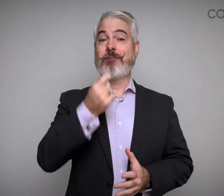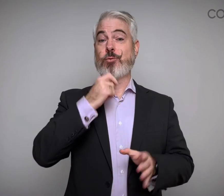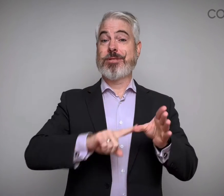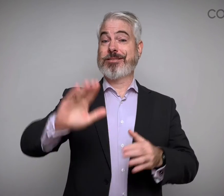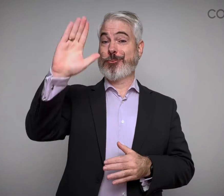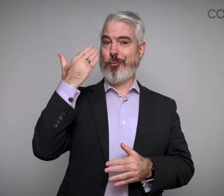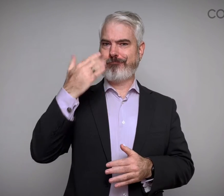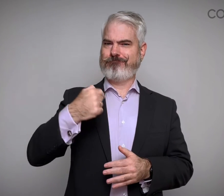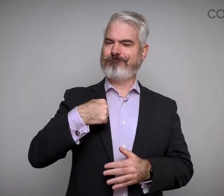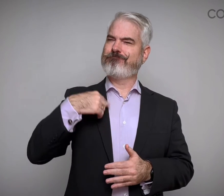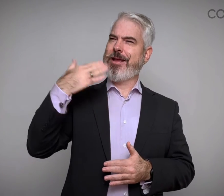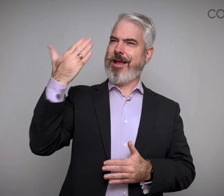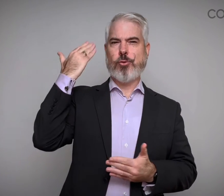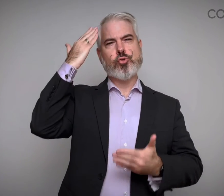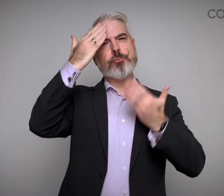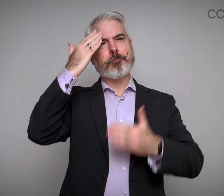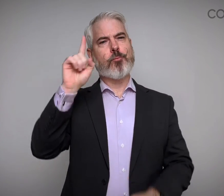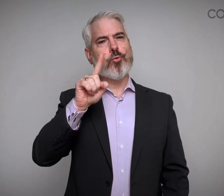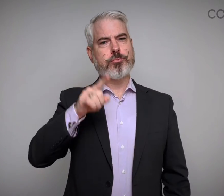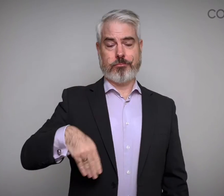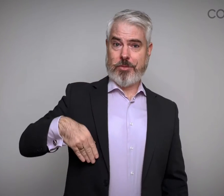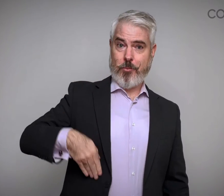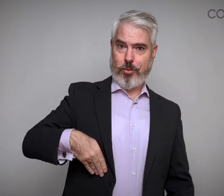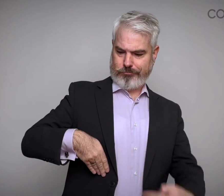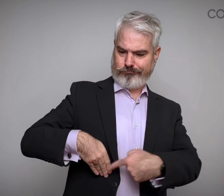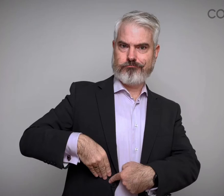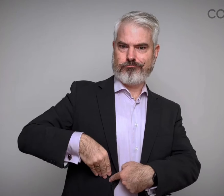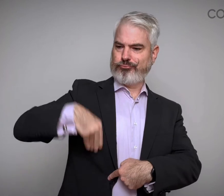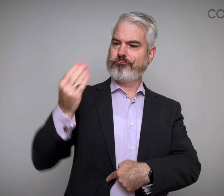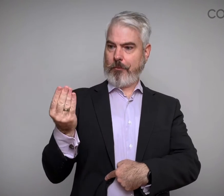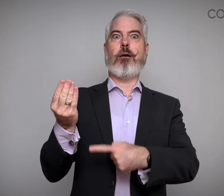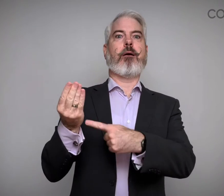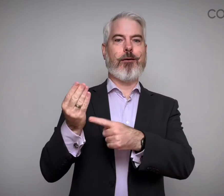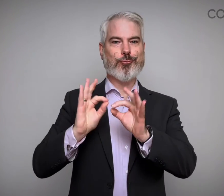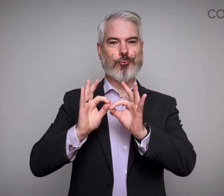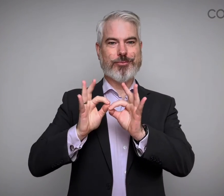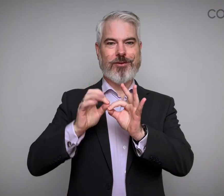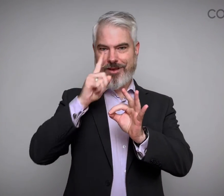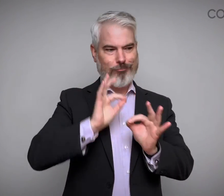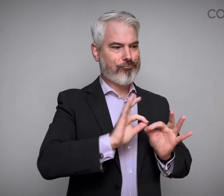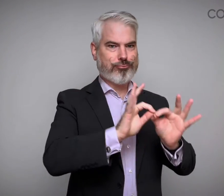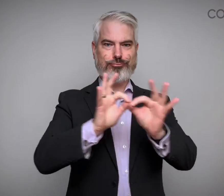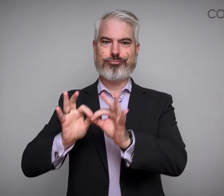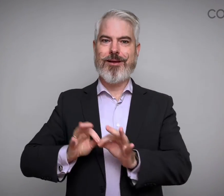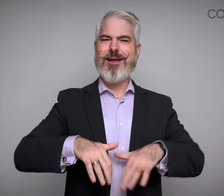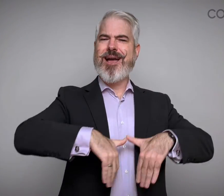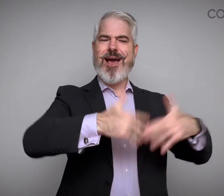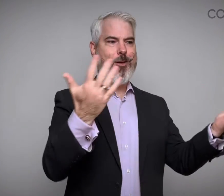Years ago, I had a dream of having an interpreter in my pocket, that I could take anywhere any time